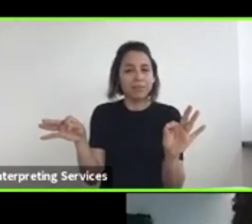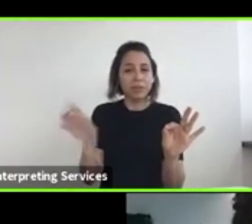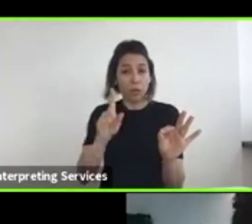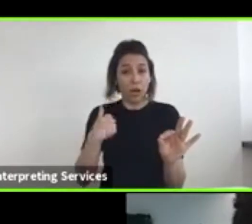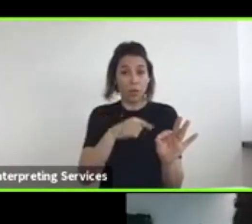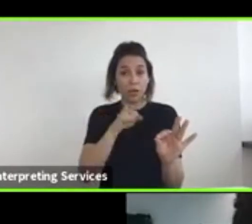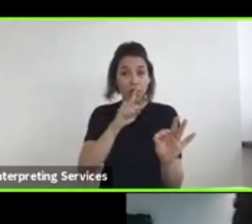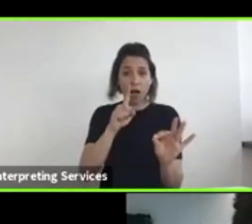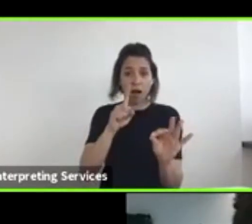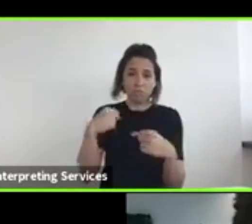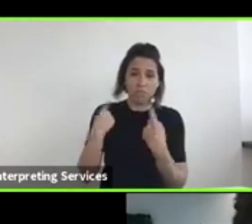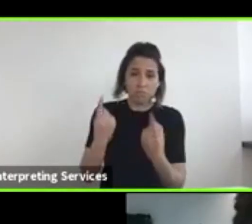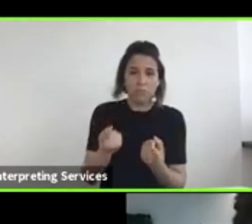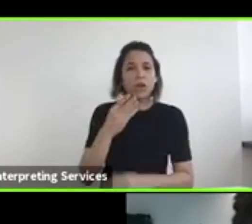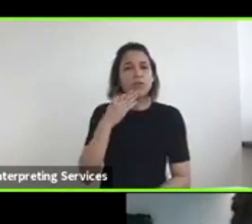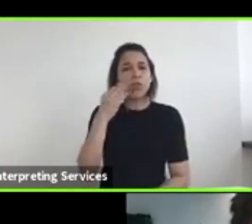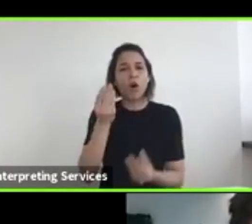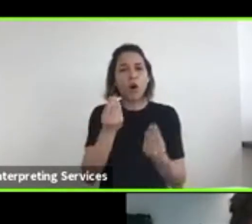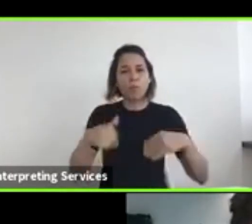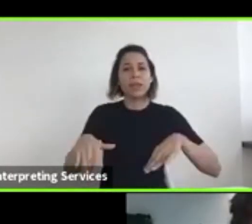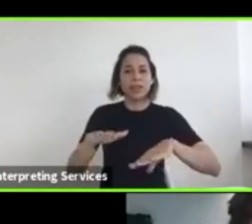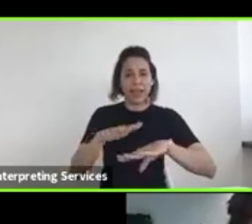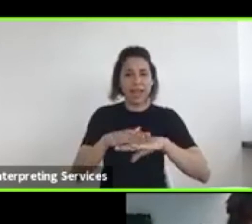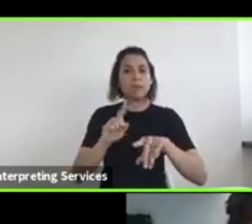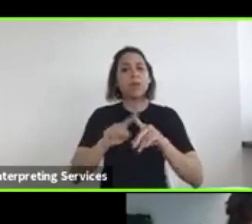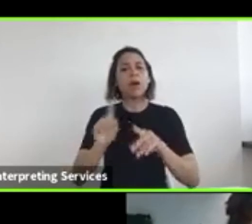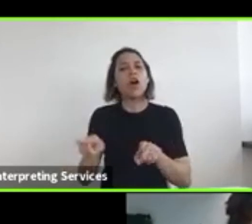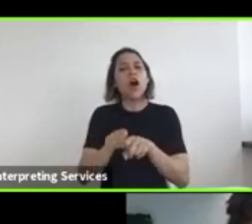THE ANCESTRAL HOMELANDS OF LENAPEHOKING, BUT ALSO OUR COMMITMENT TO SUPPORTING INDIGENOUS